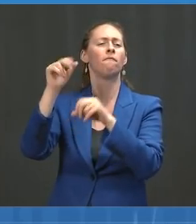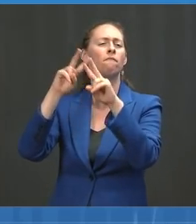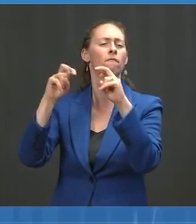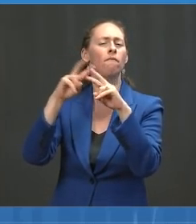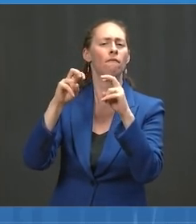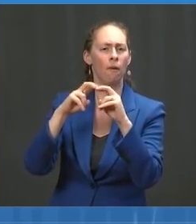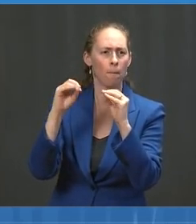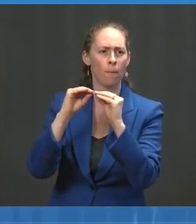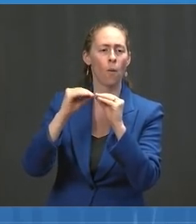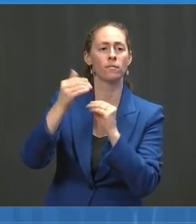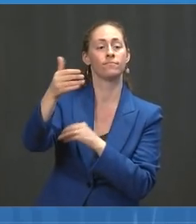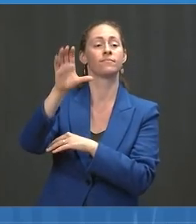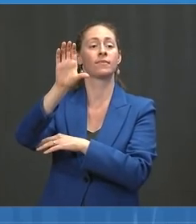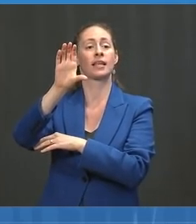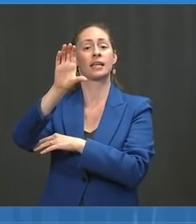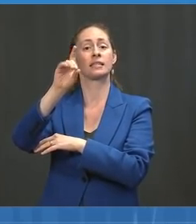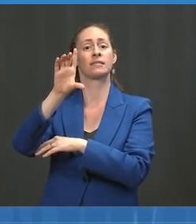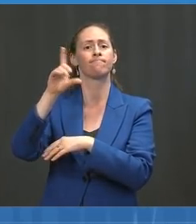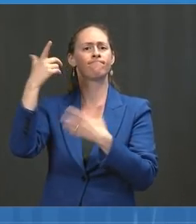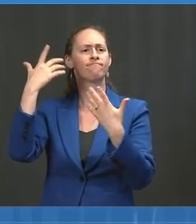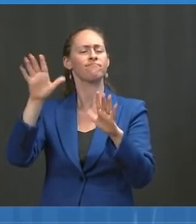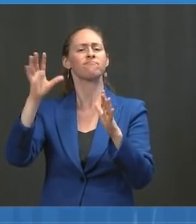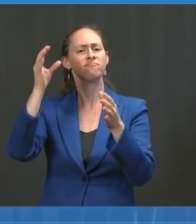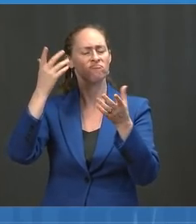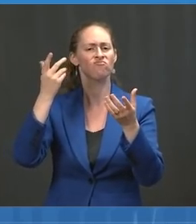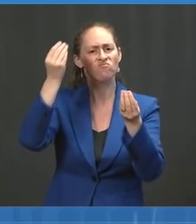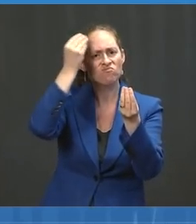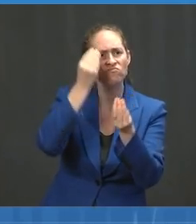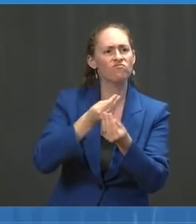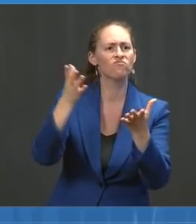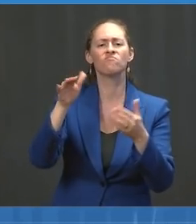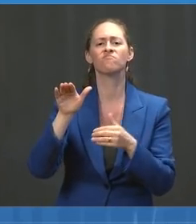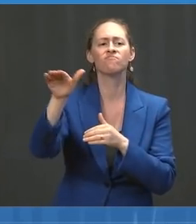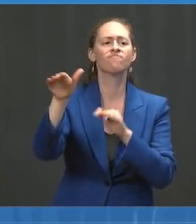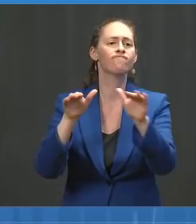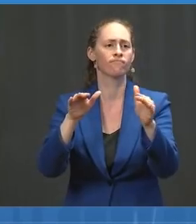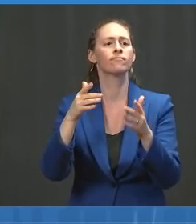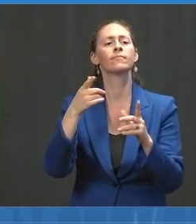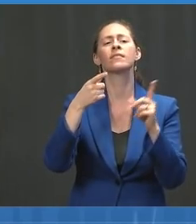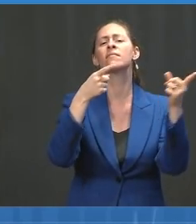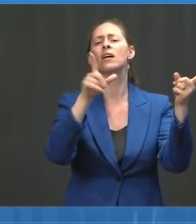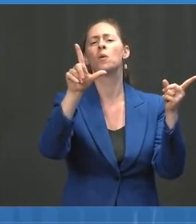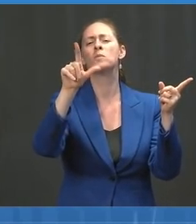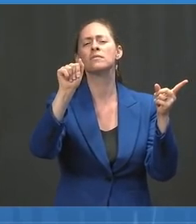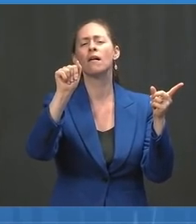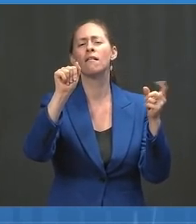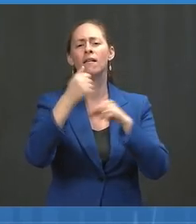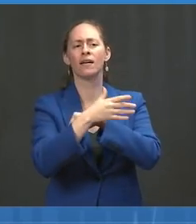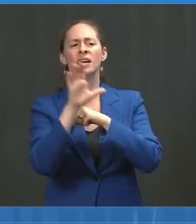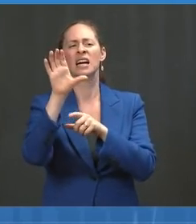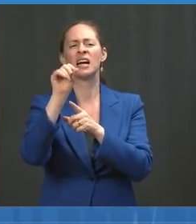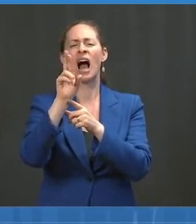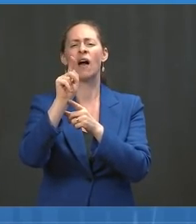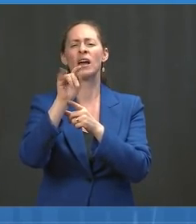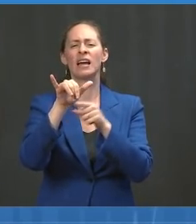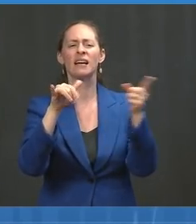we published a report examining data from Los Angeles County between May and July, which found that people who were unvaccinated